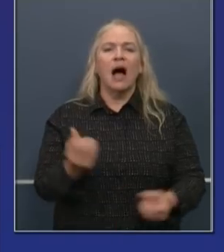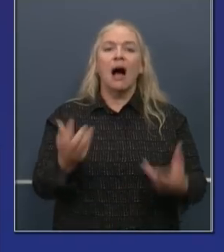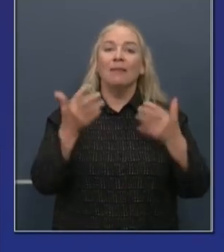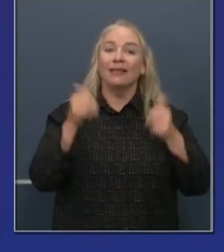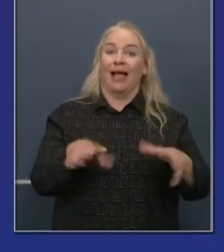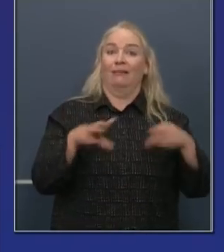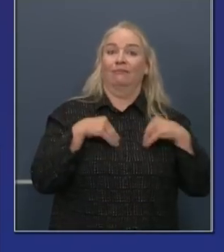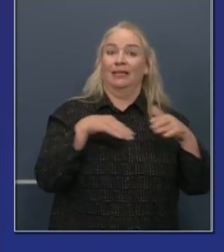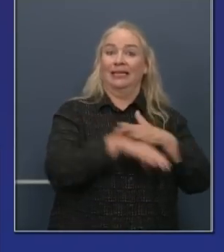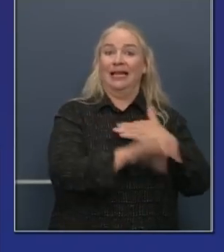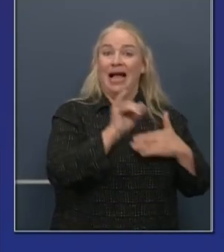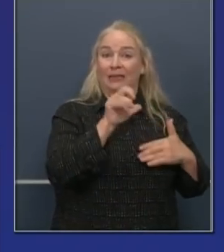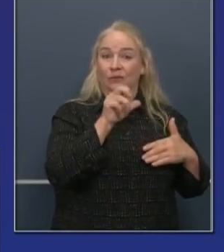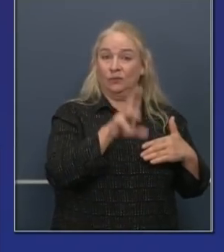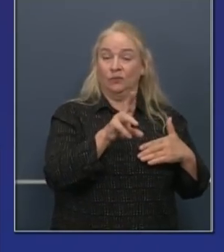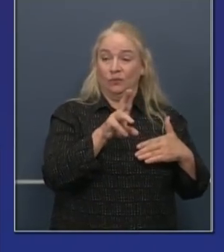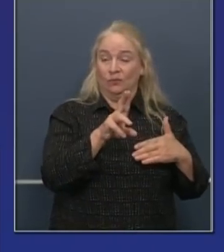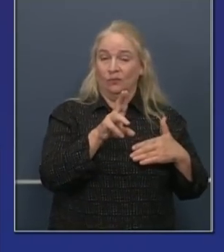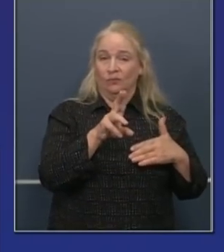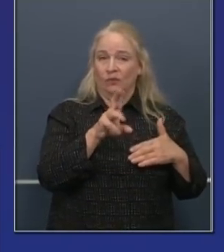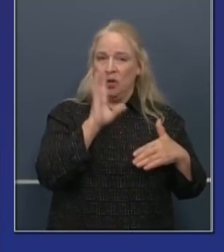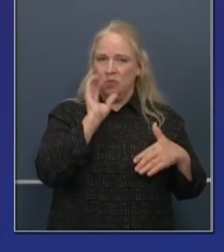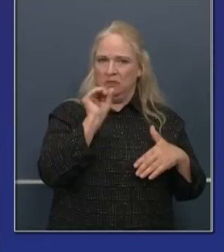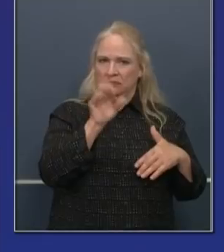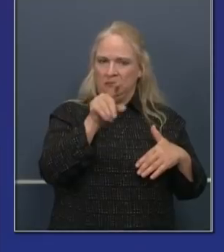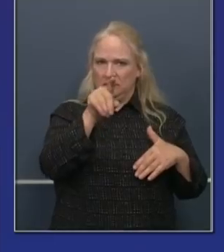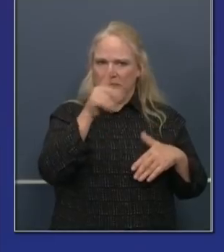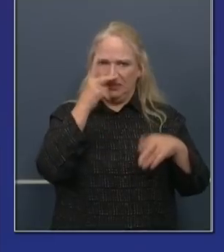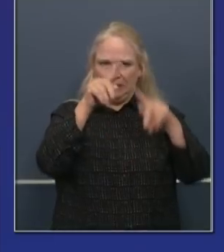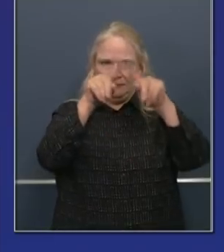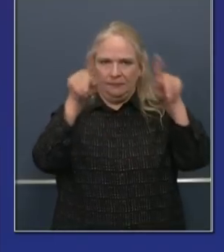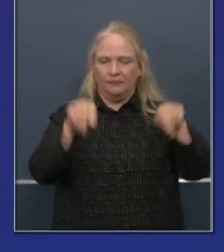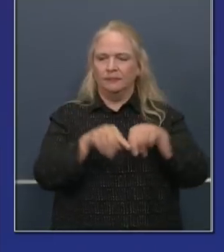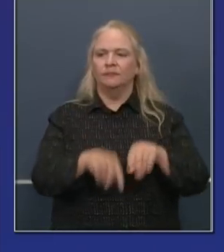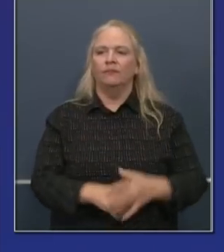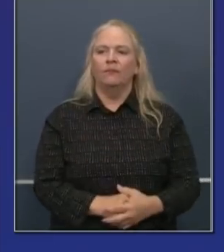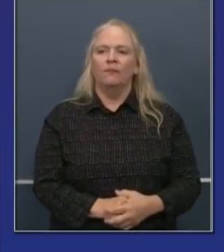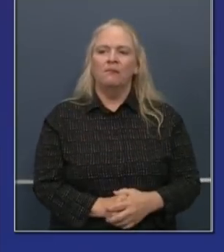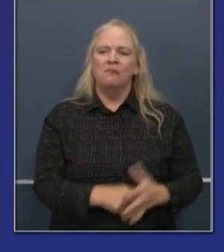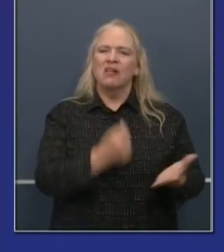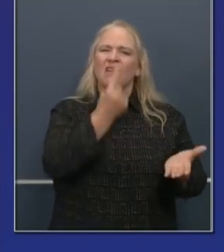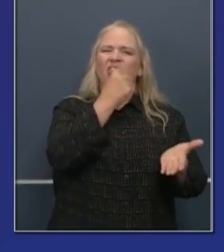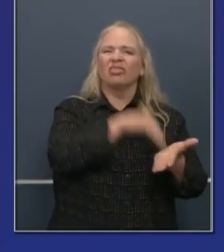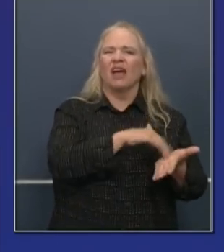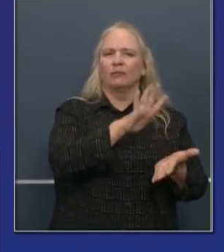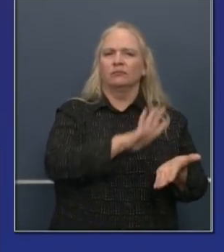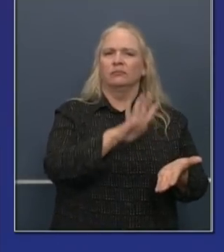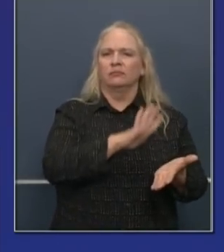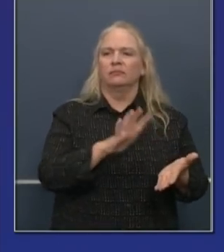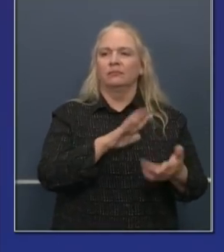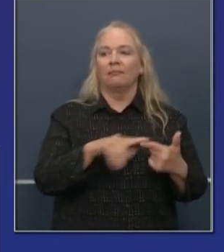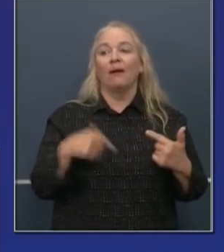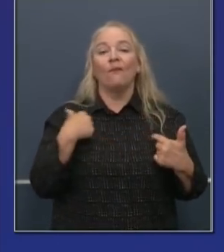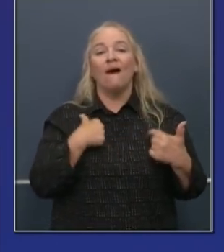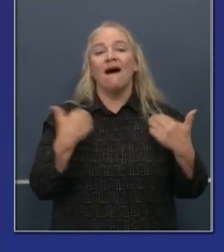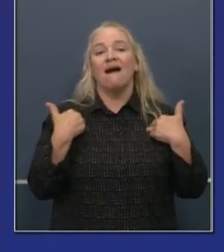IN TERMS OF GROWTH AND NUMBER OF ICUS. TOTAL CAPACITY AND CRITICAL